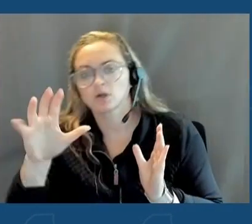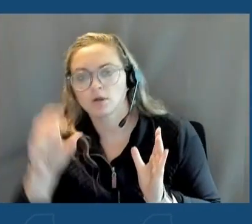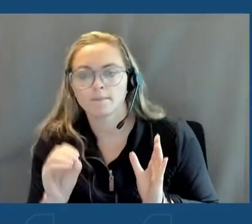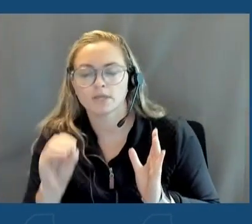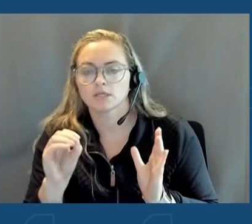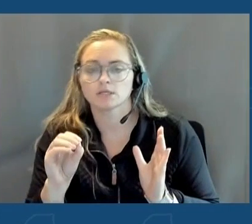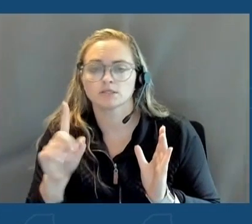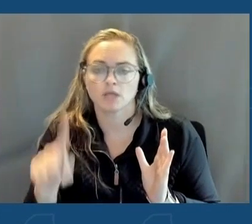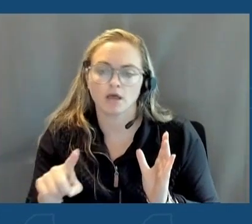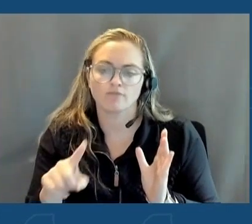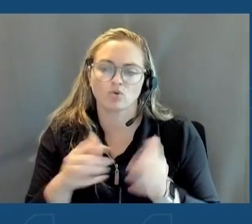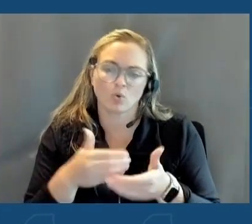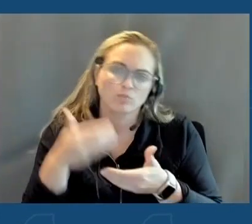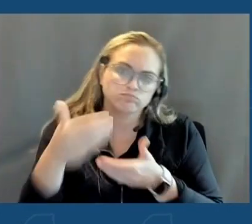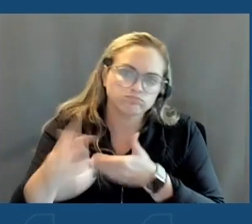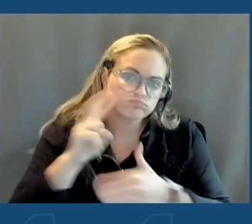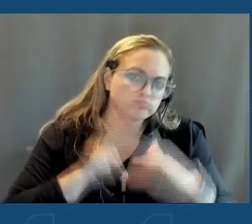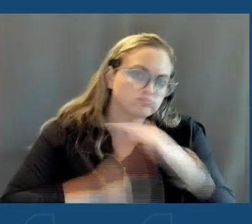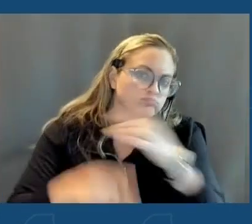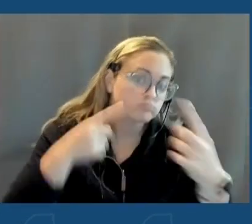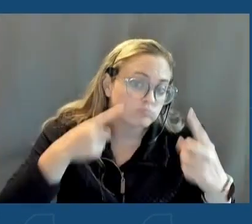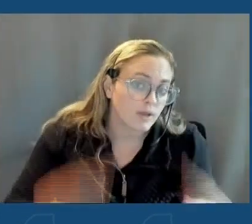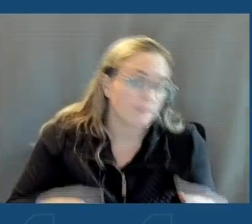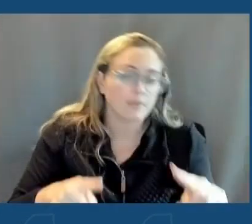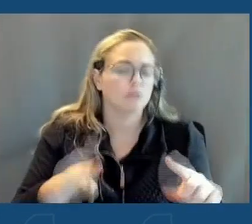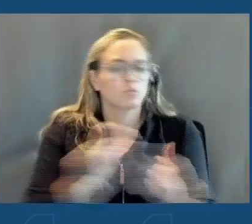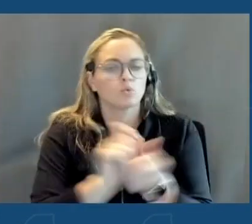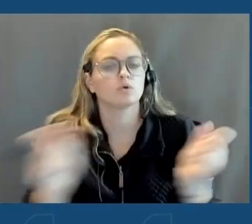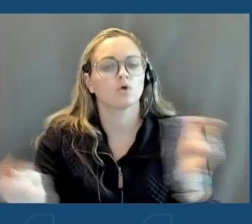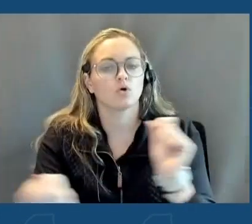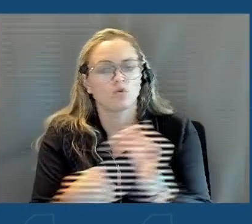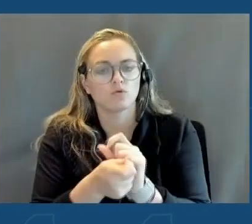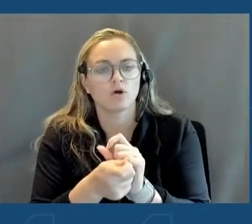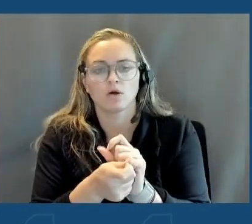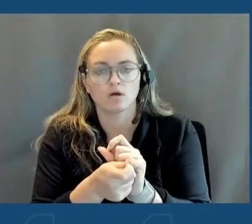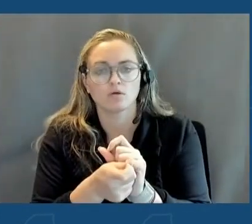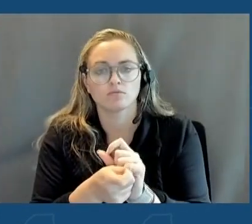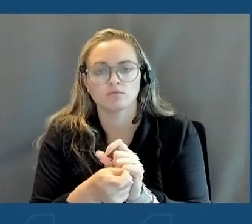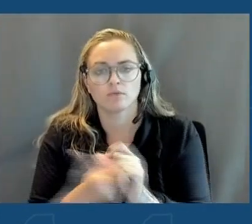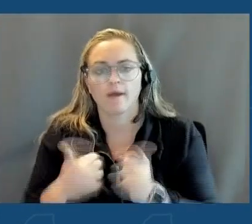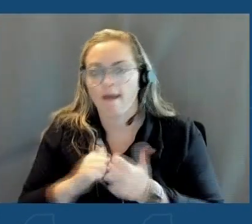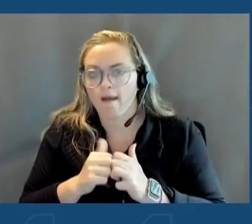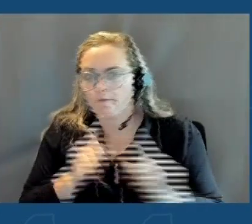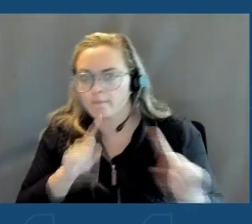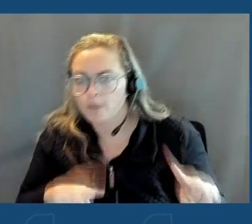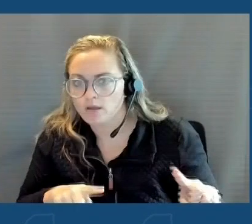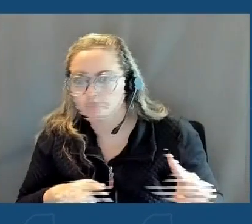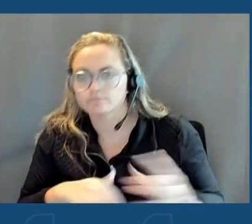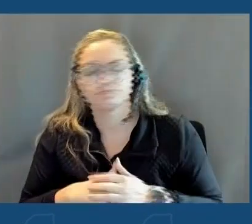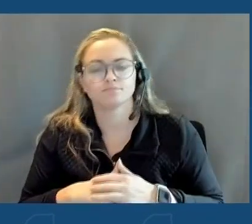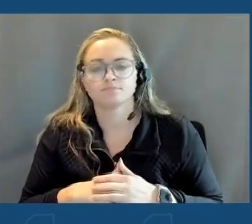YOU DO NEED TO KNOW THAT. YOU DON'T HAVE THE IMMUNITY BUILT UP OVER TIME. AS THE VIRUS EVOLVES, THIS IS WHAT OUR SCIENTISTS AND